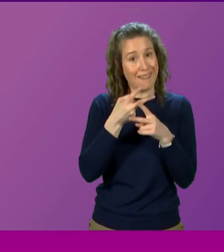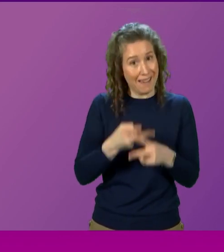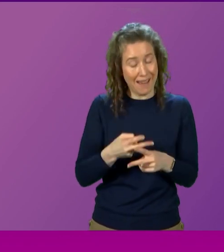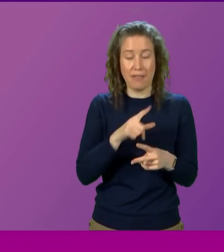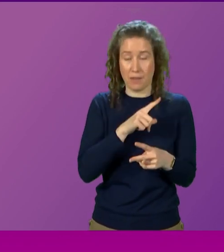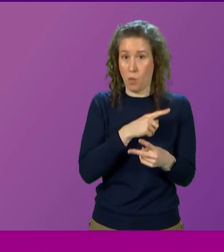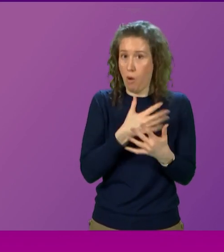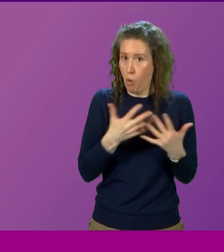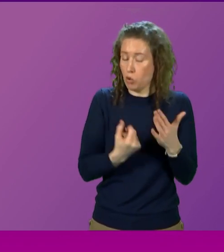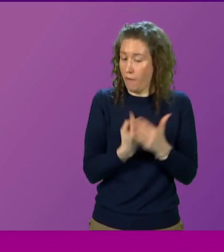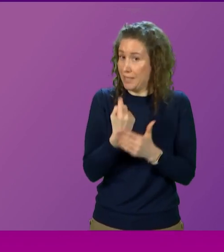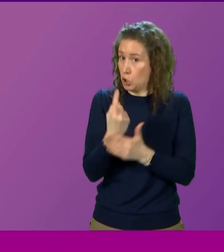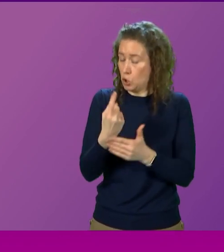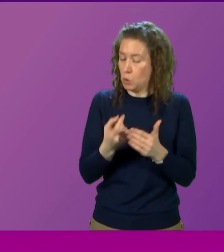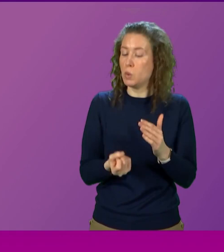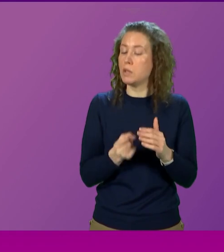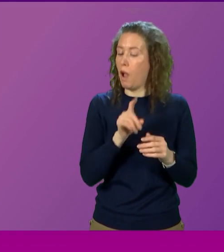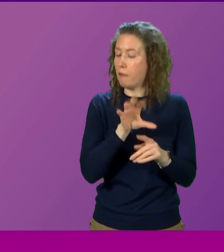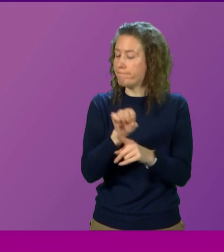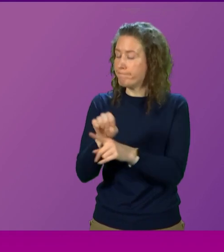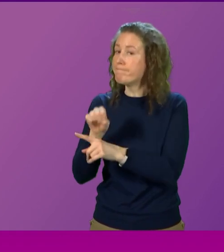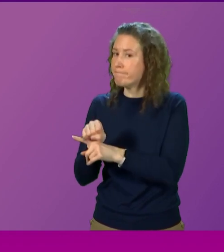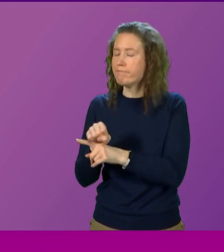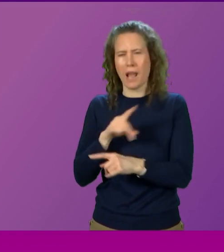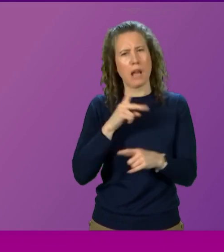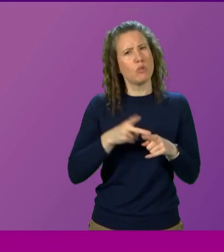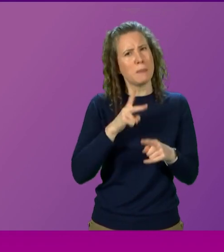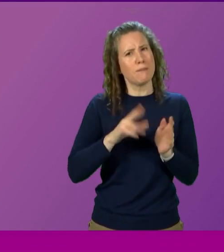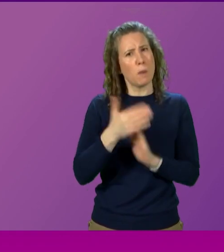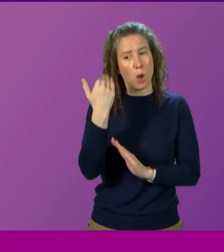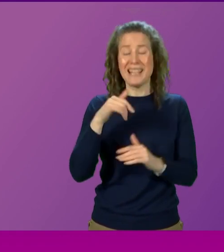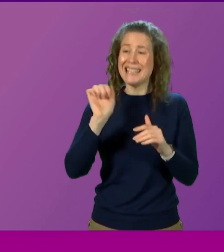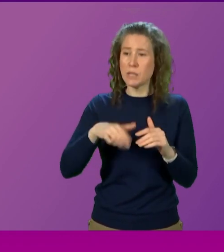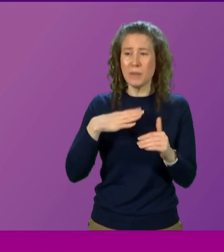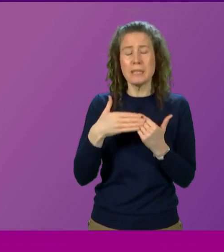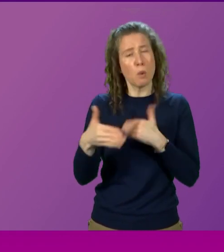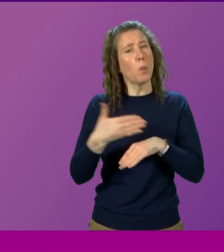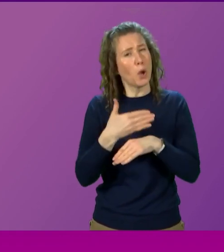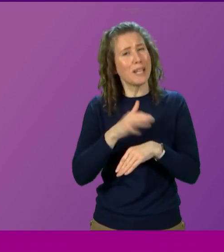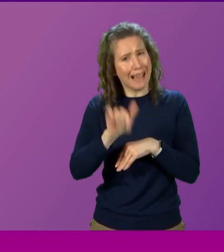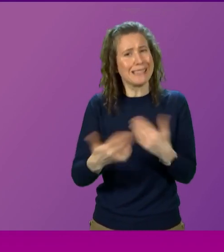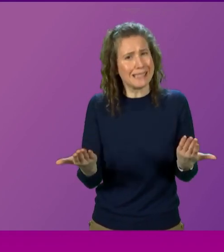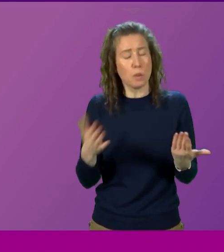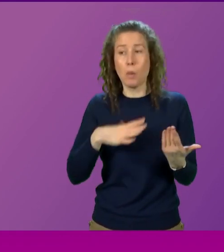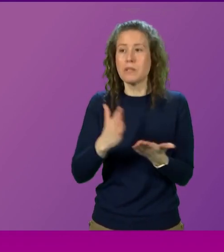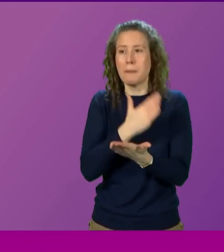them came to the fore. I repeat what I said earlier: there is work to do to ensure the sustainability and the